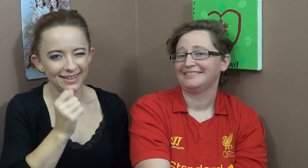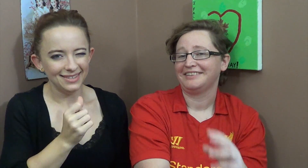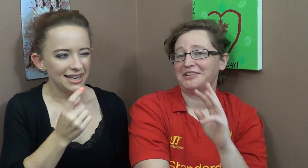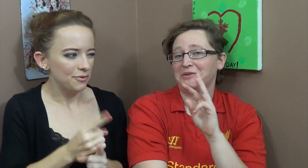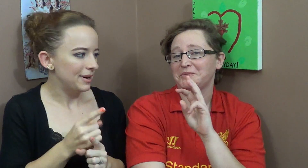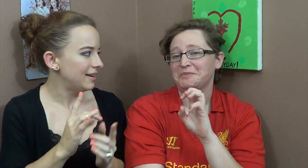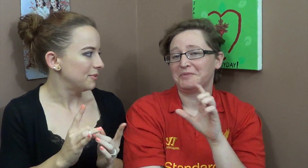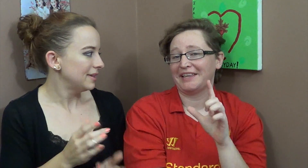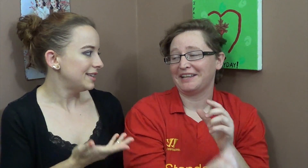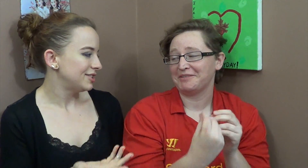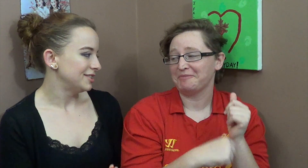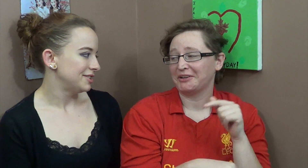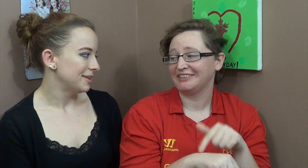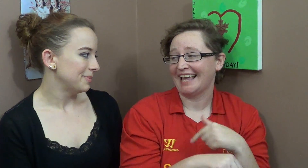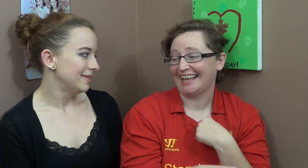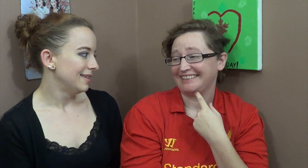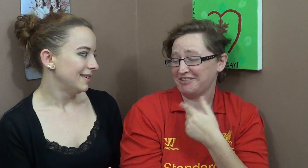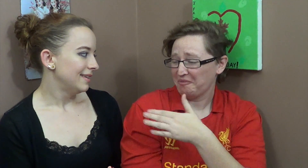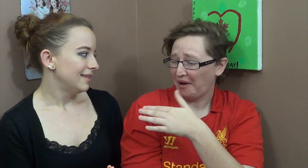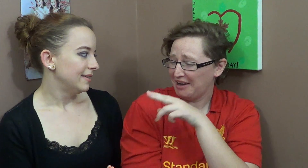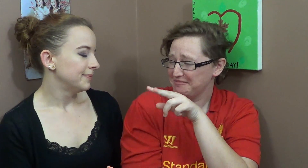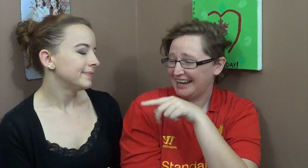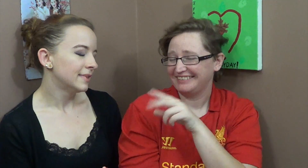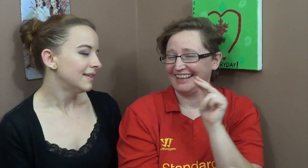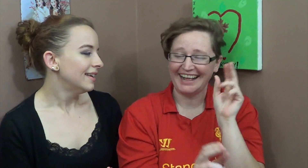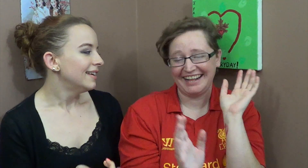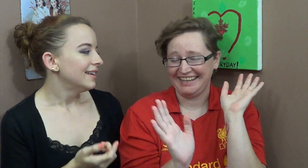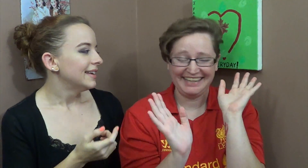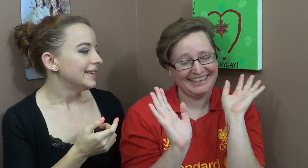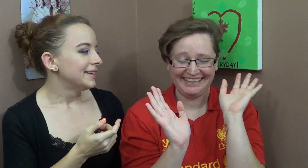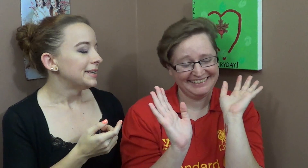and that's not right in a relationship. Jenna: Well most of the time I say go ahead, but you go nooooo.